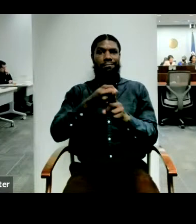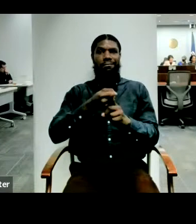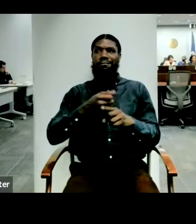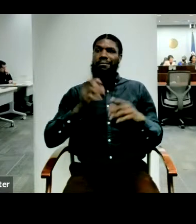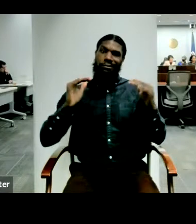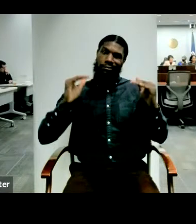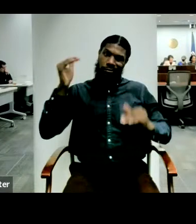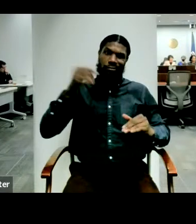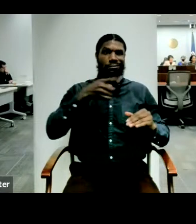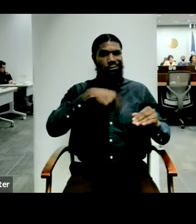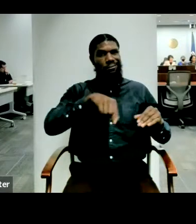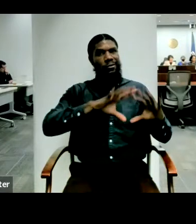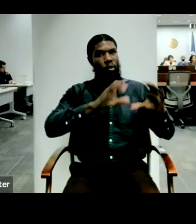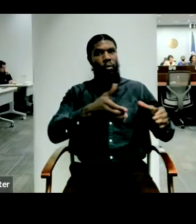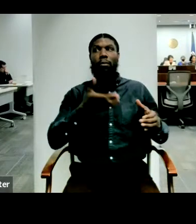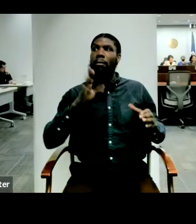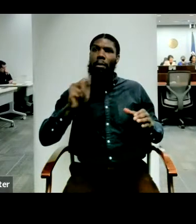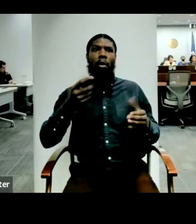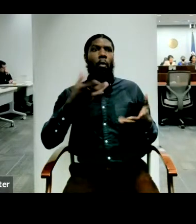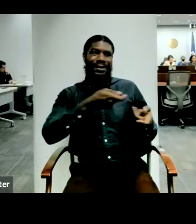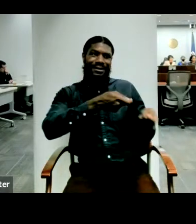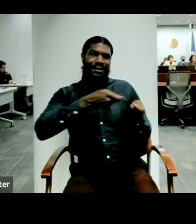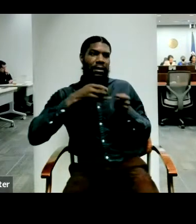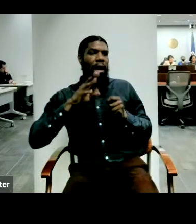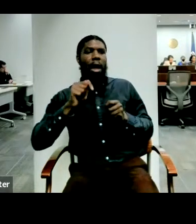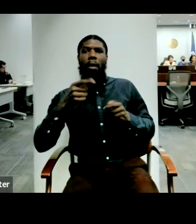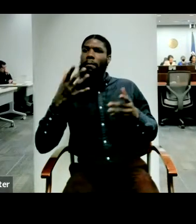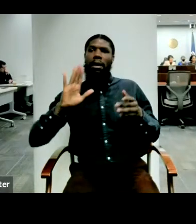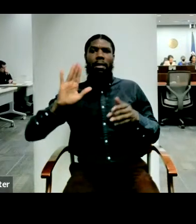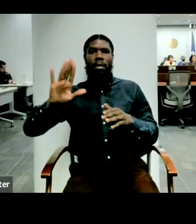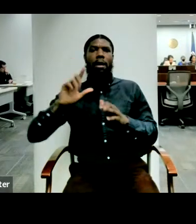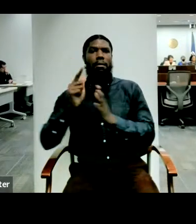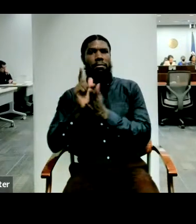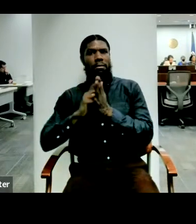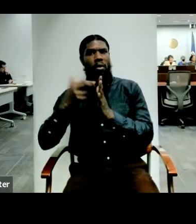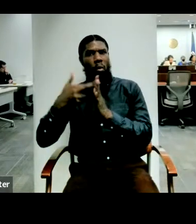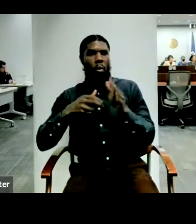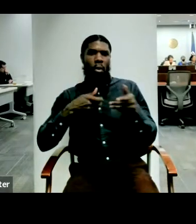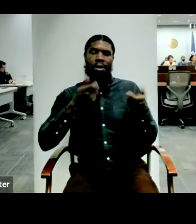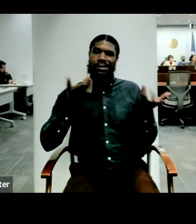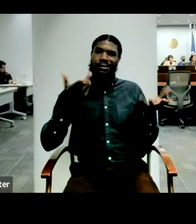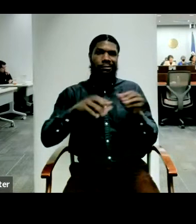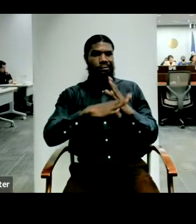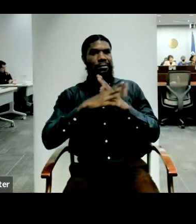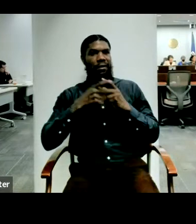that's really the sort of thing that an agency like the EEOC can better tackle than um an